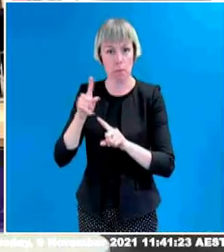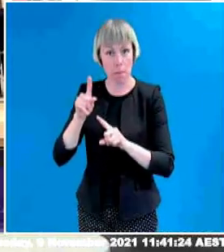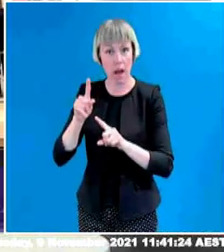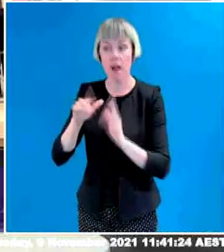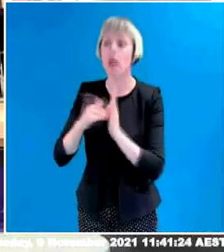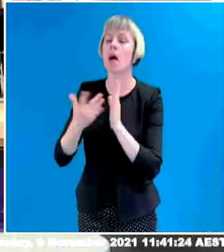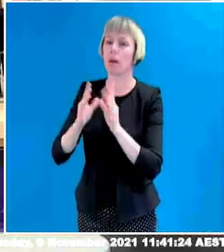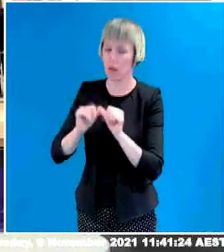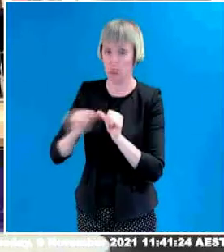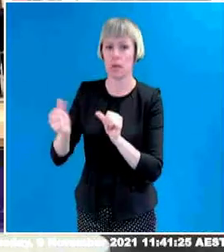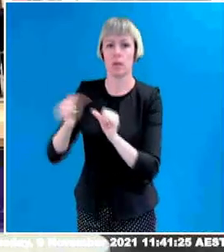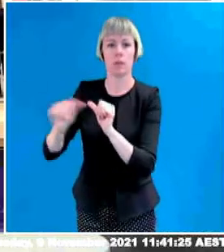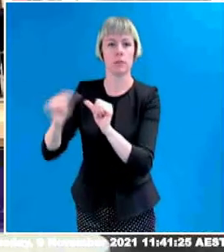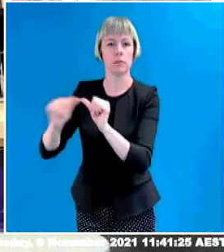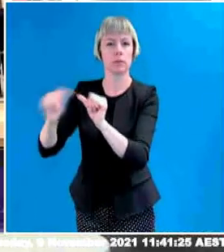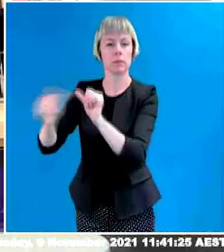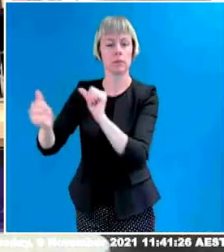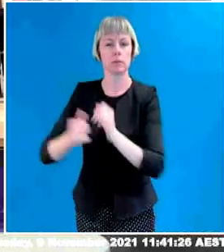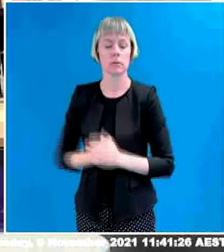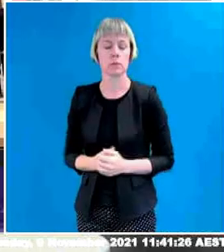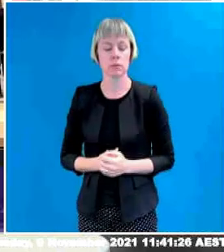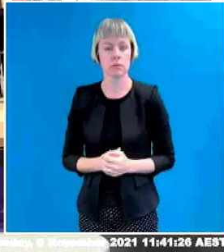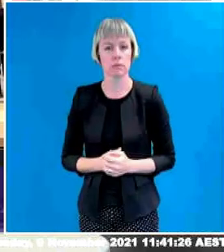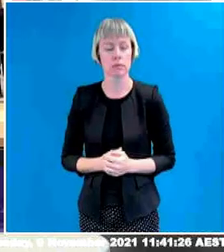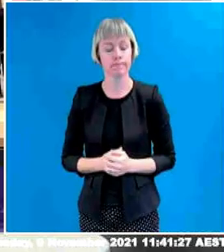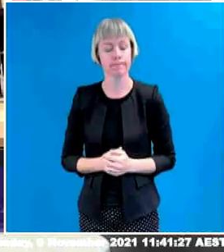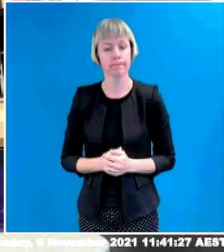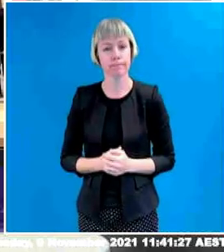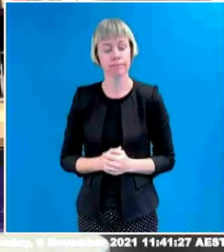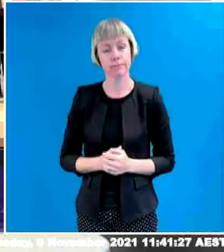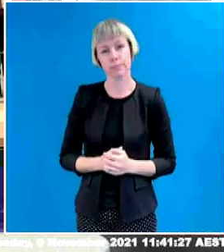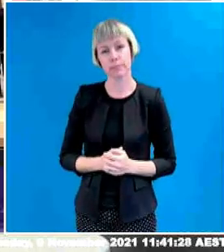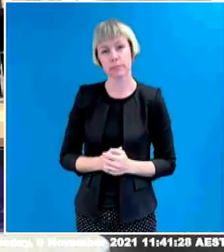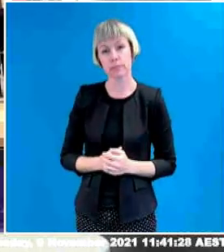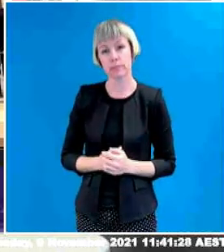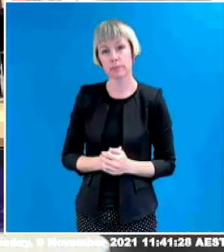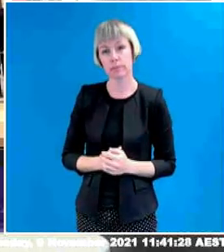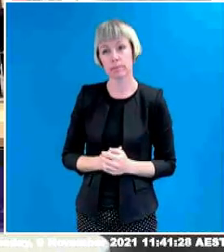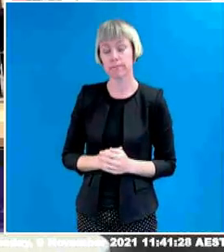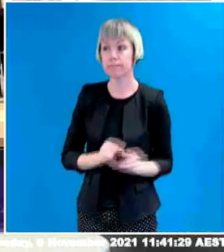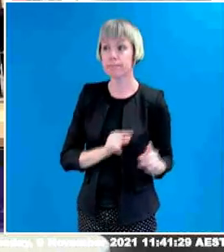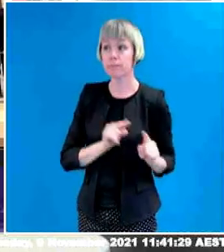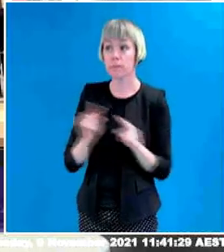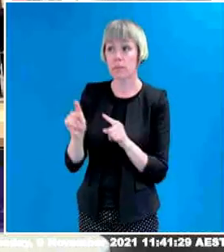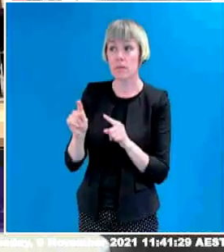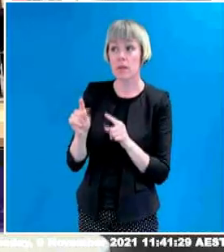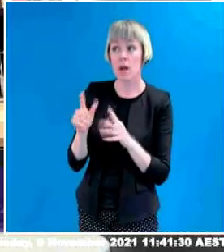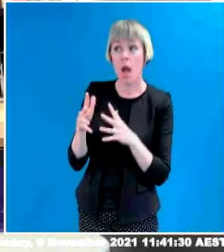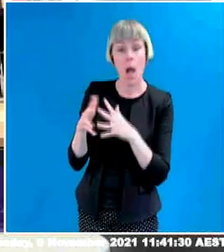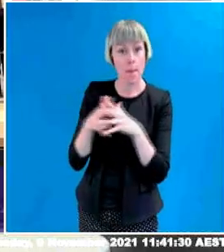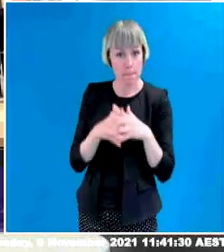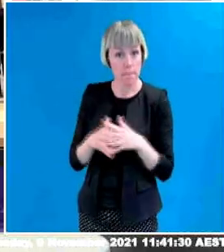exceptionalist view but they are actively looking at and considering how